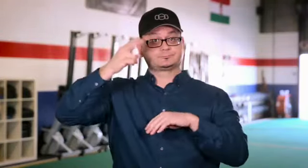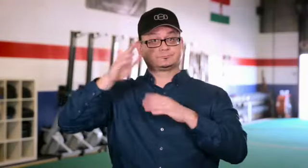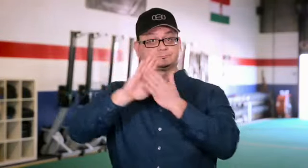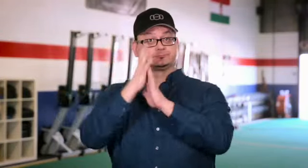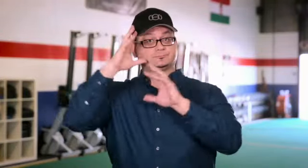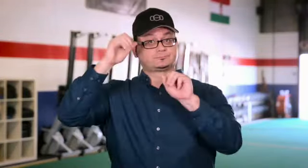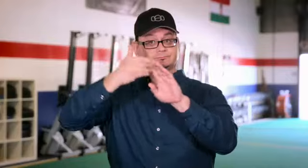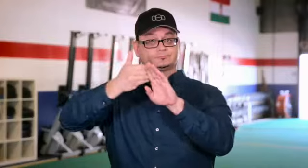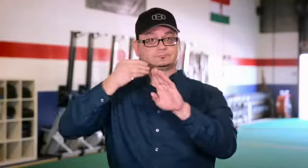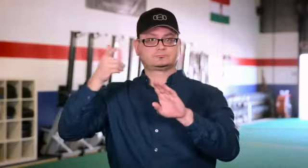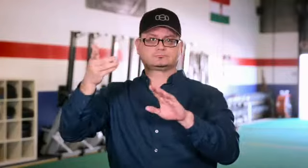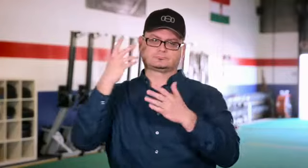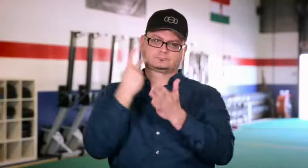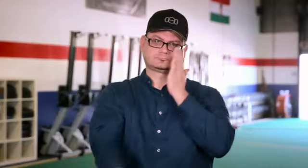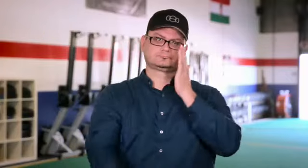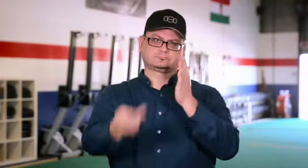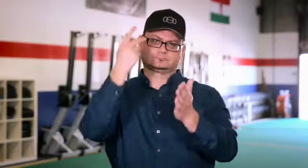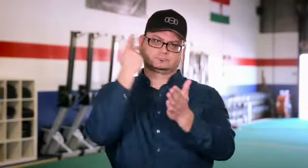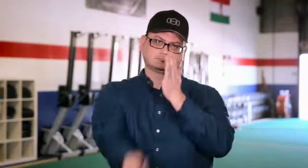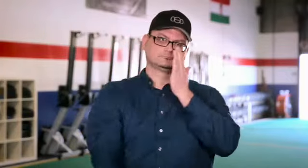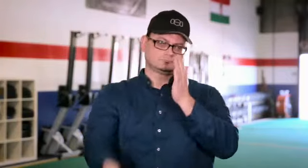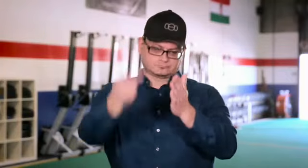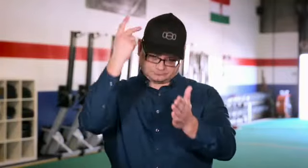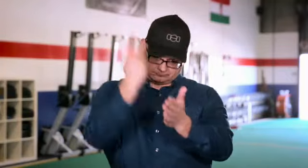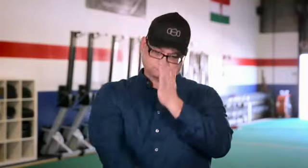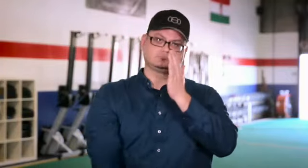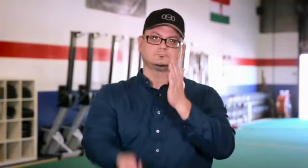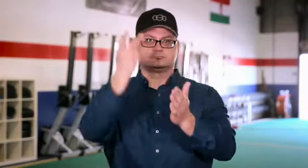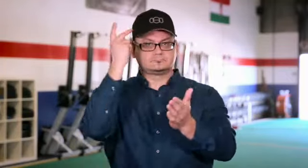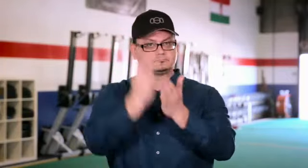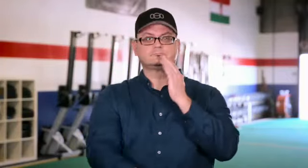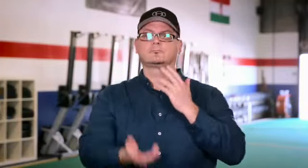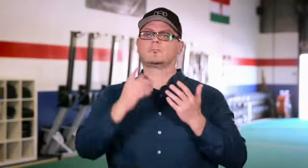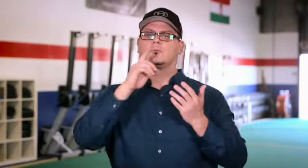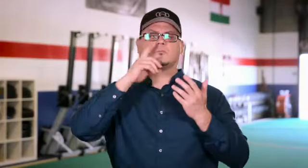Before he became president, he failed at everything. Again and again.